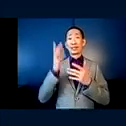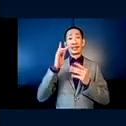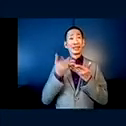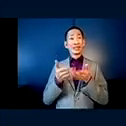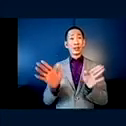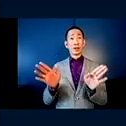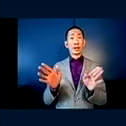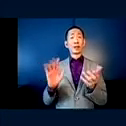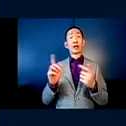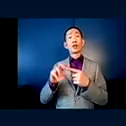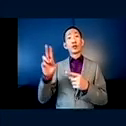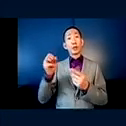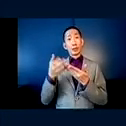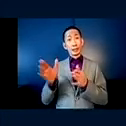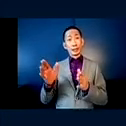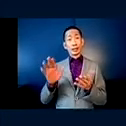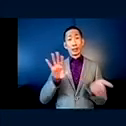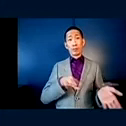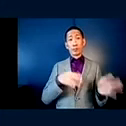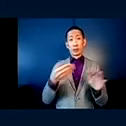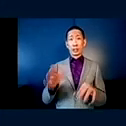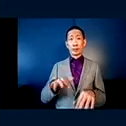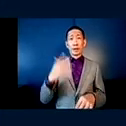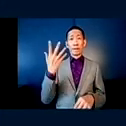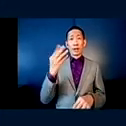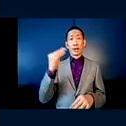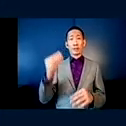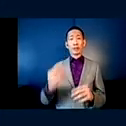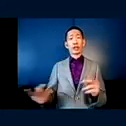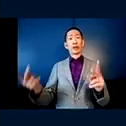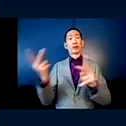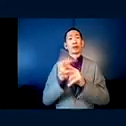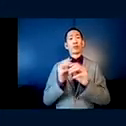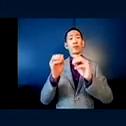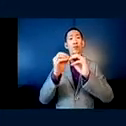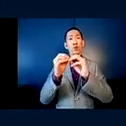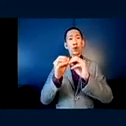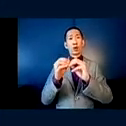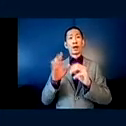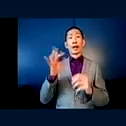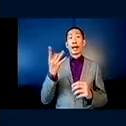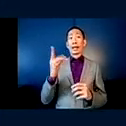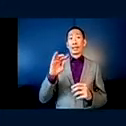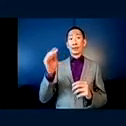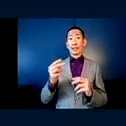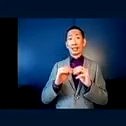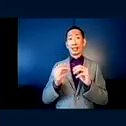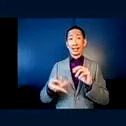IN FACT, COMPARED TO THE U.S. IN GENERAL, MORTALITY IS ABOUT 5%